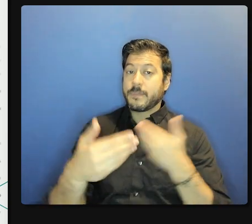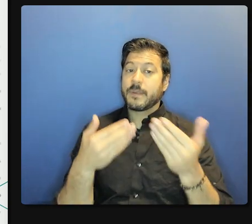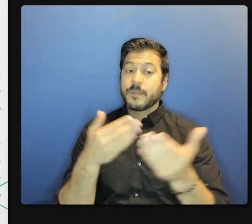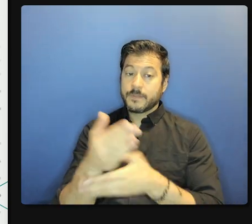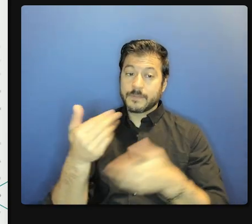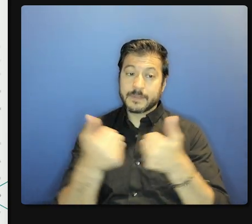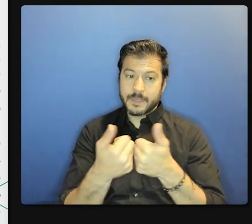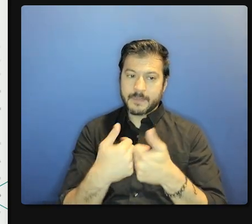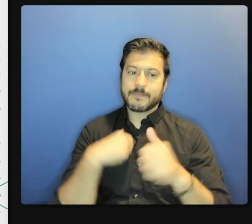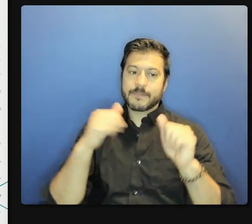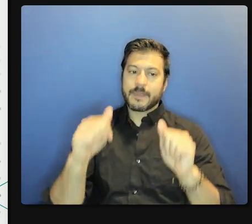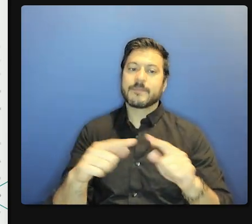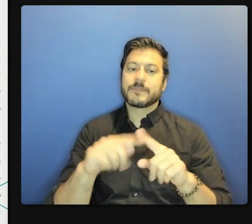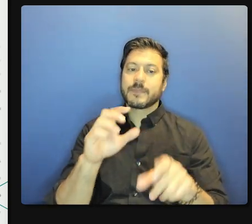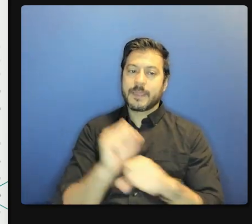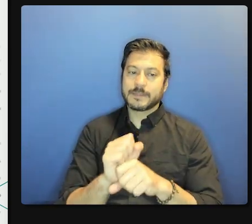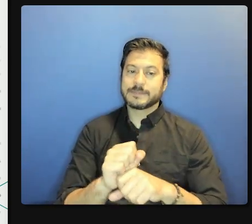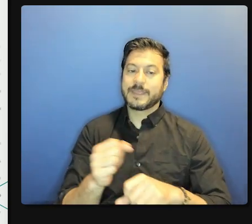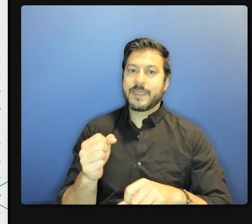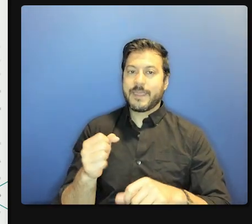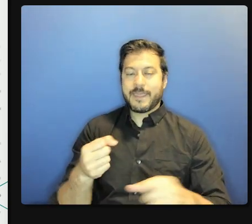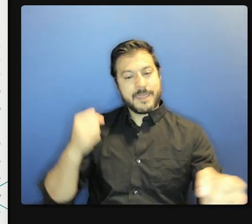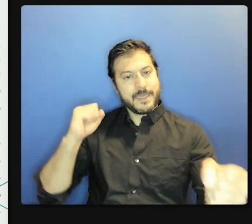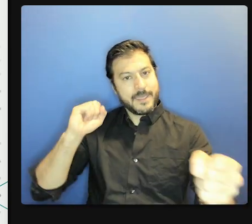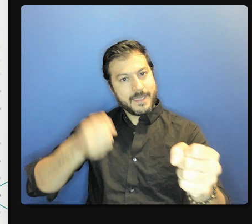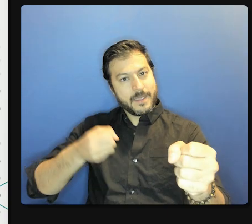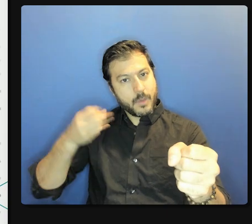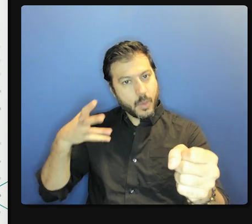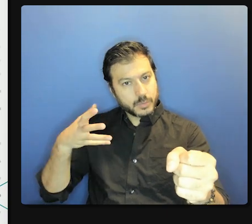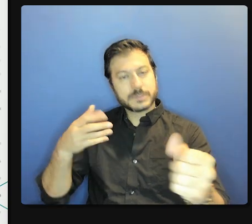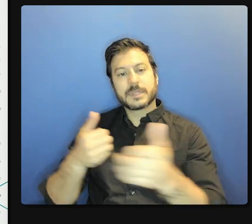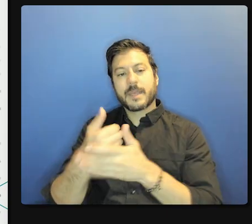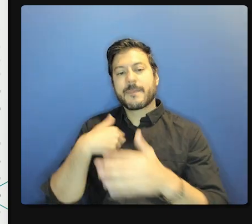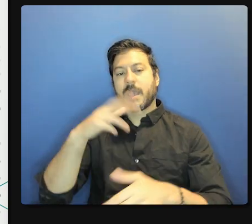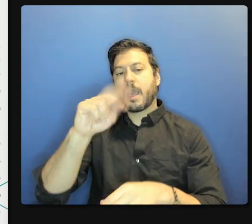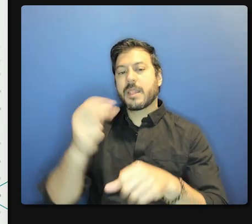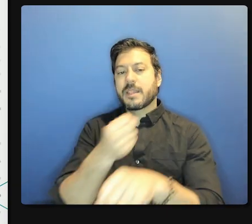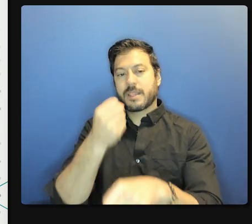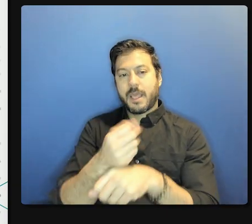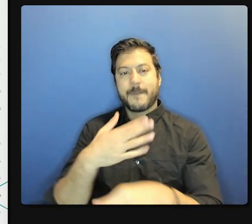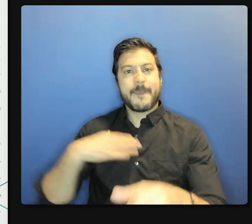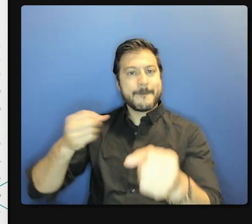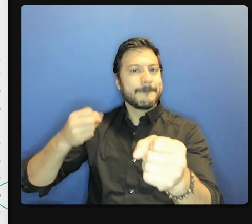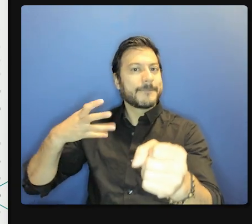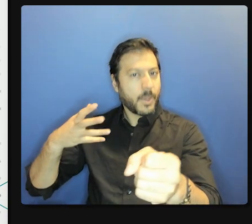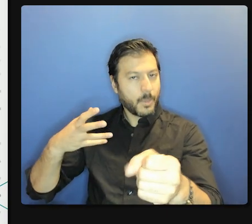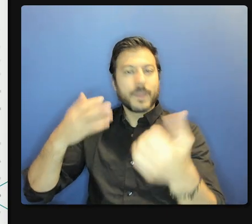As I progress through the game I'm able to get arrows which helps me unlock my bow.